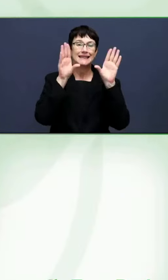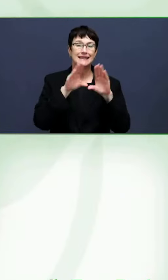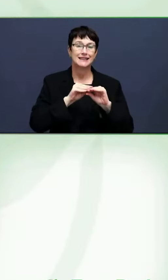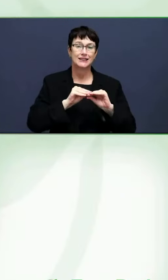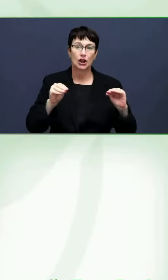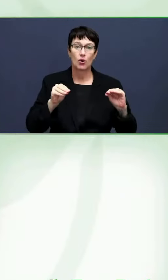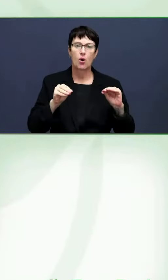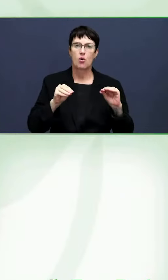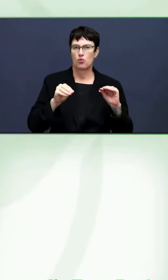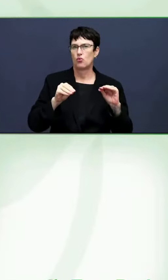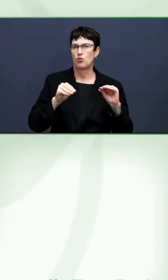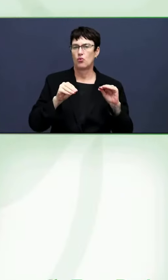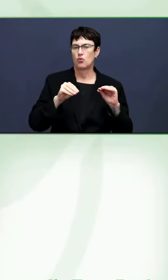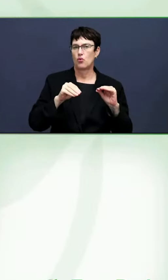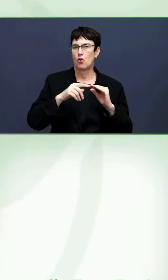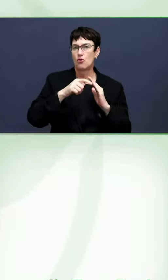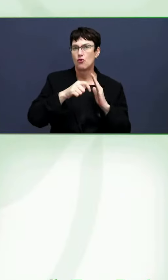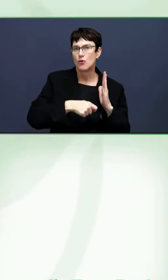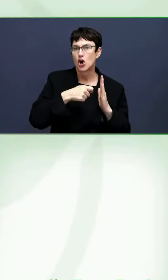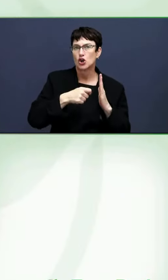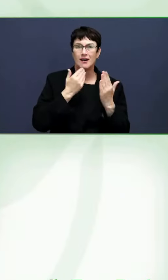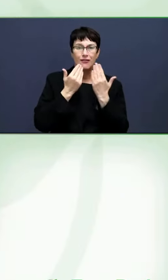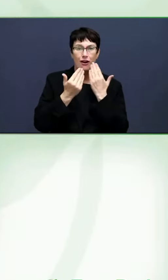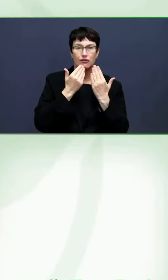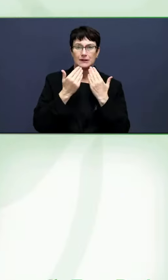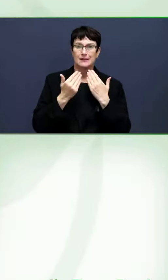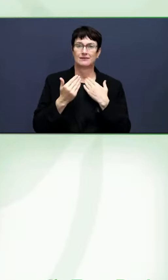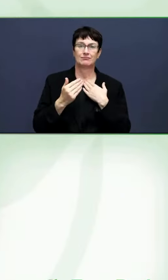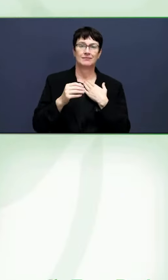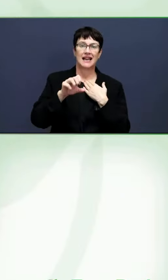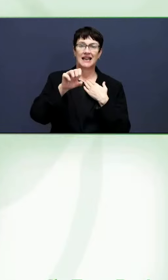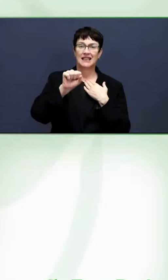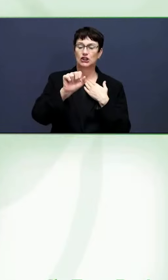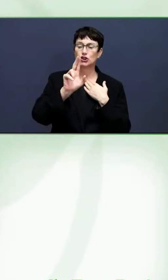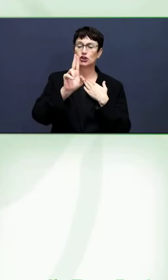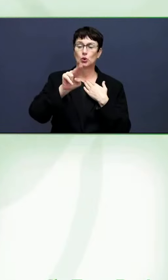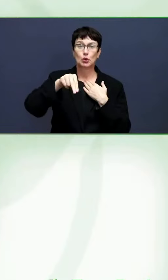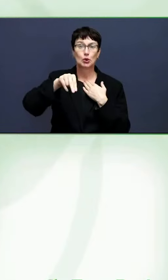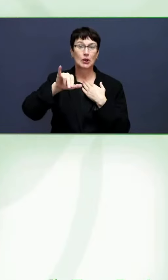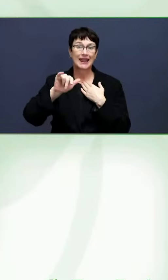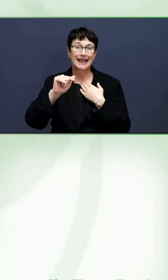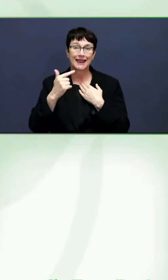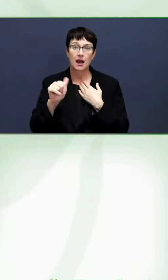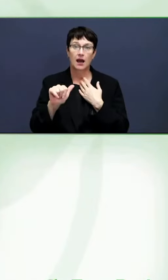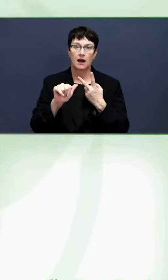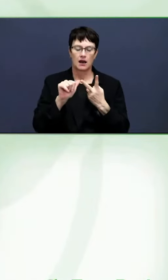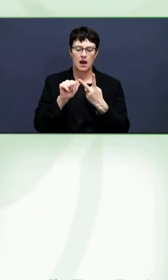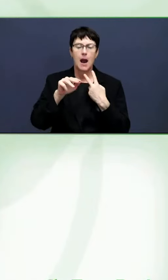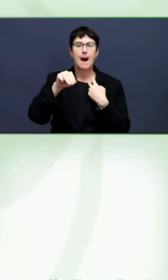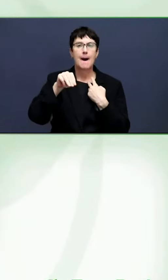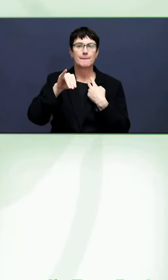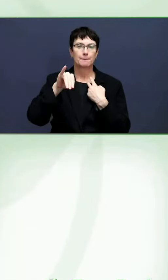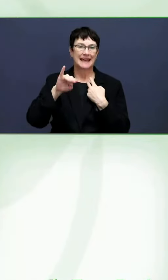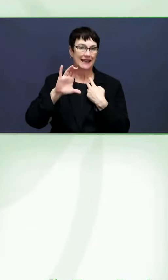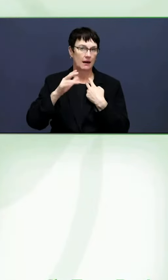So without those, I wouldn't be up here to explain a bit more about what I do to help